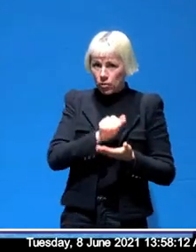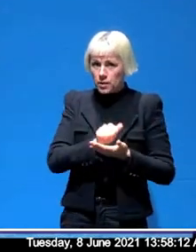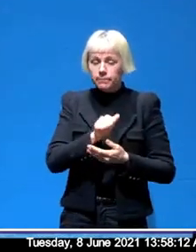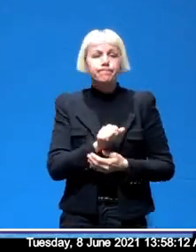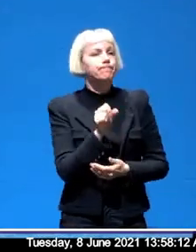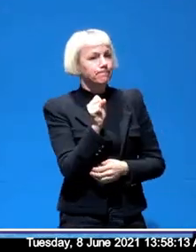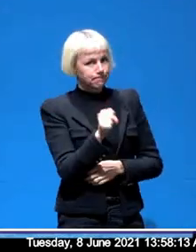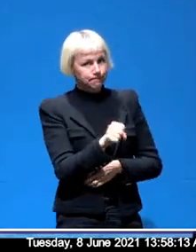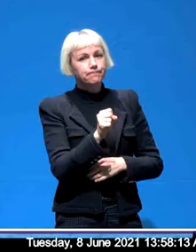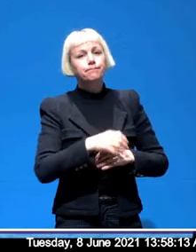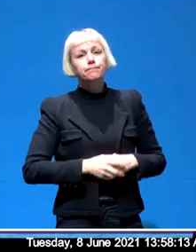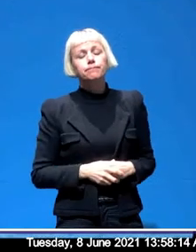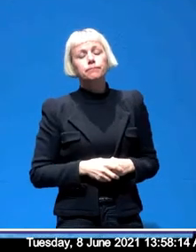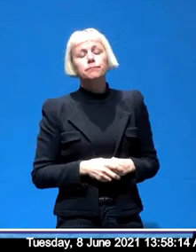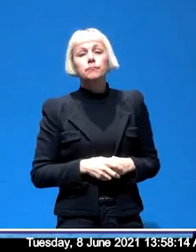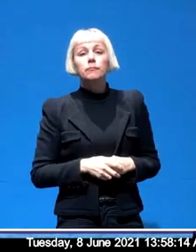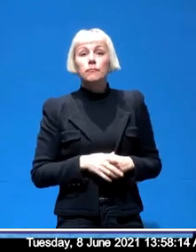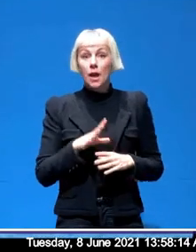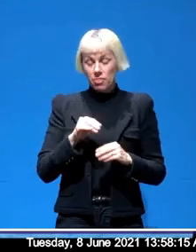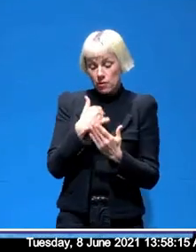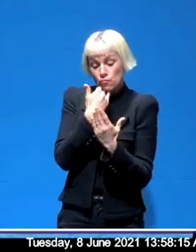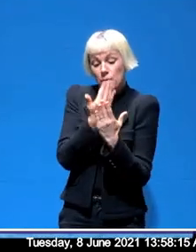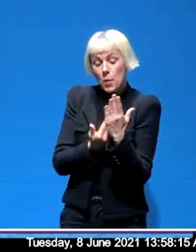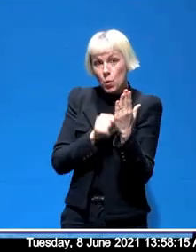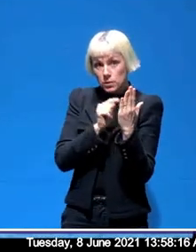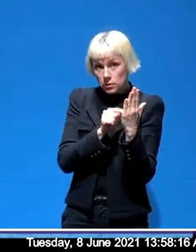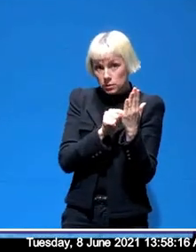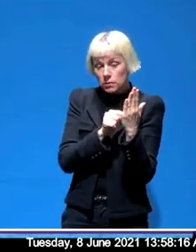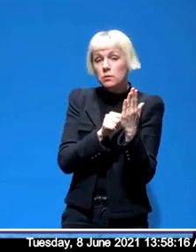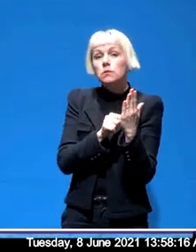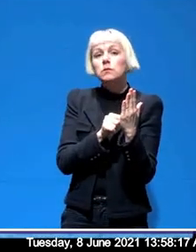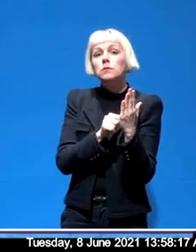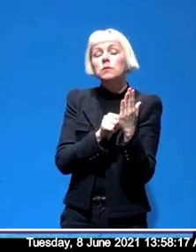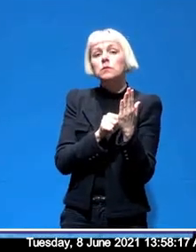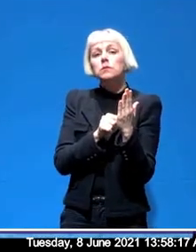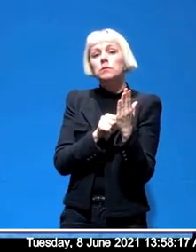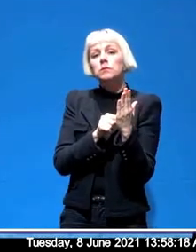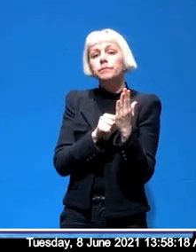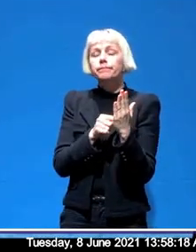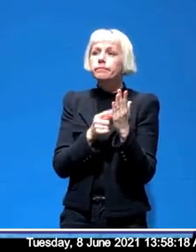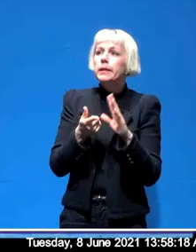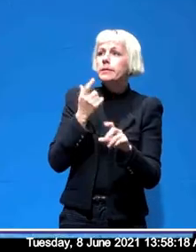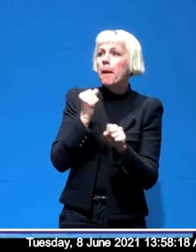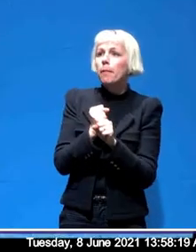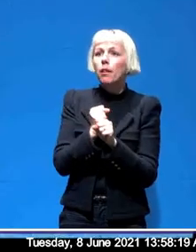The reporter would usually be the officer who works with, for example, Daniel? Correct.